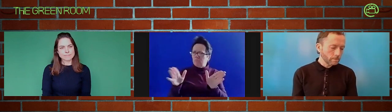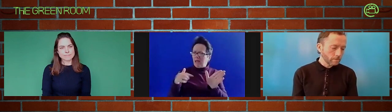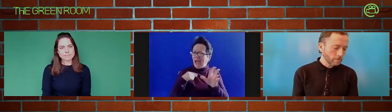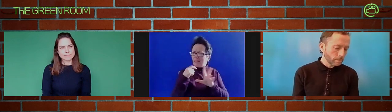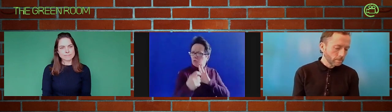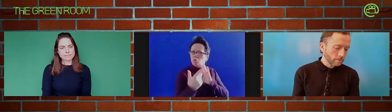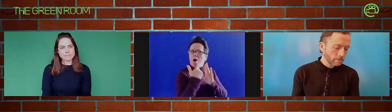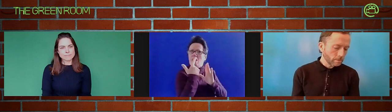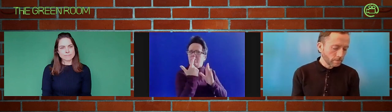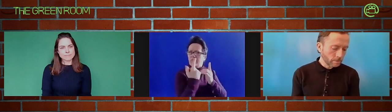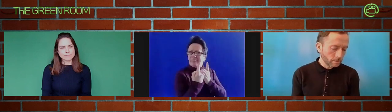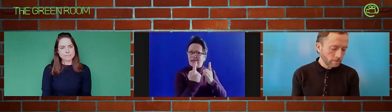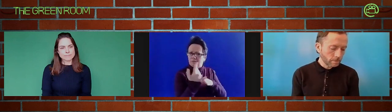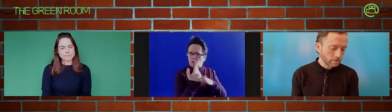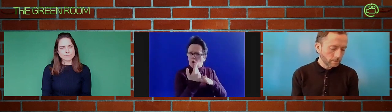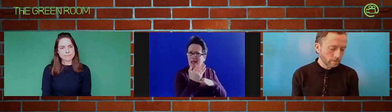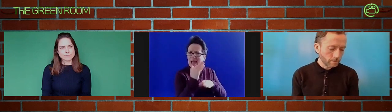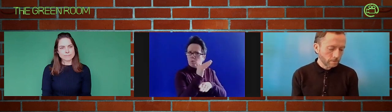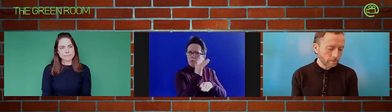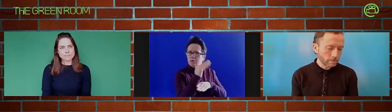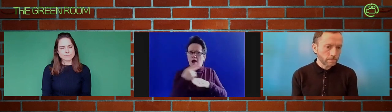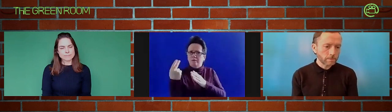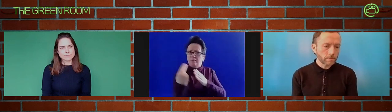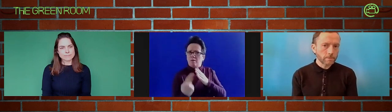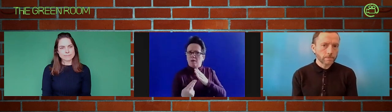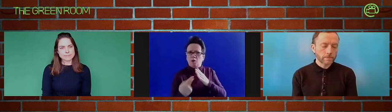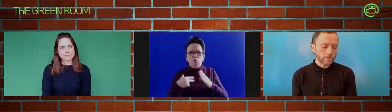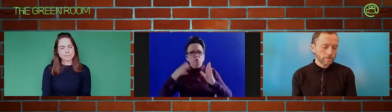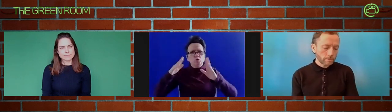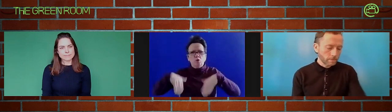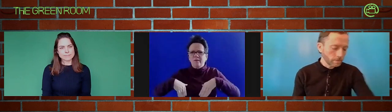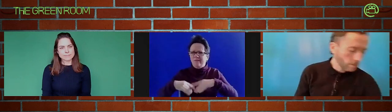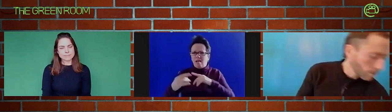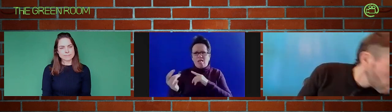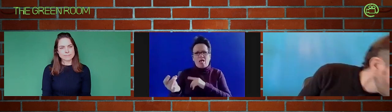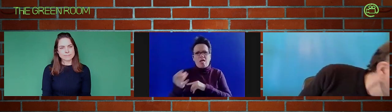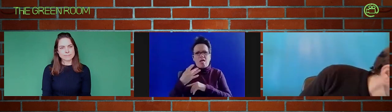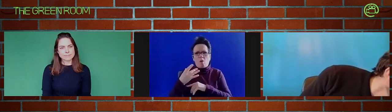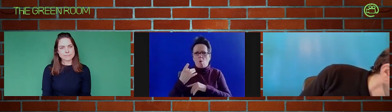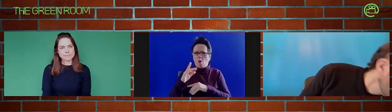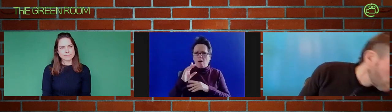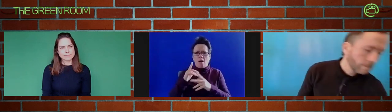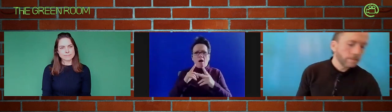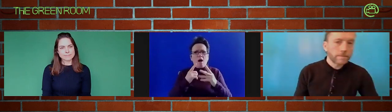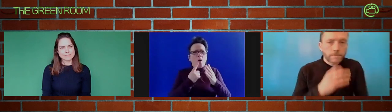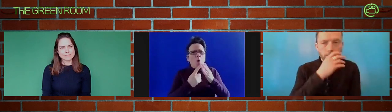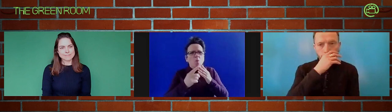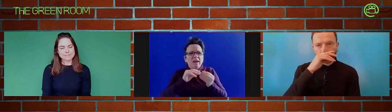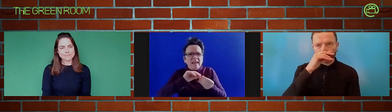And you shouldn't feel disparaged or discouraged if you only make one show a year and you do